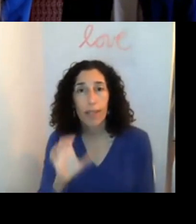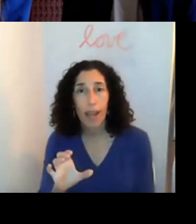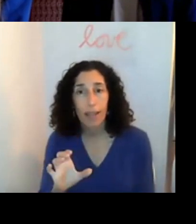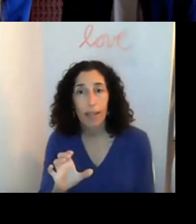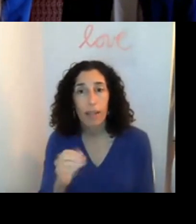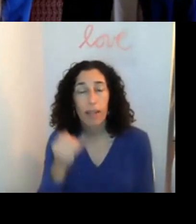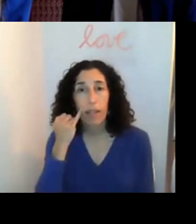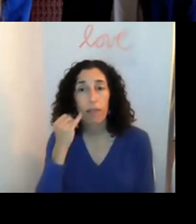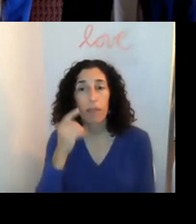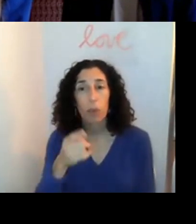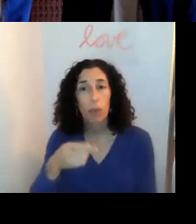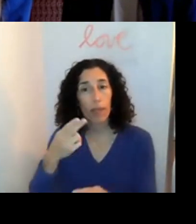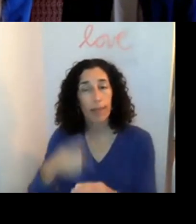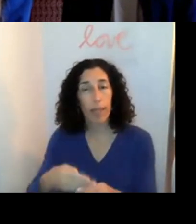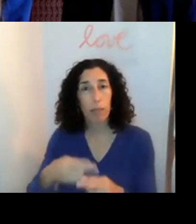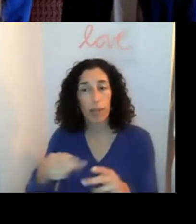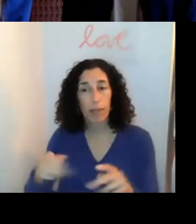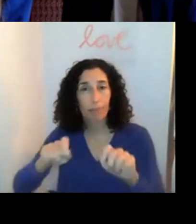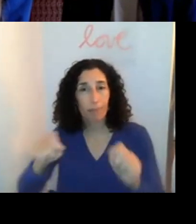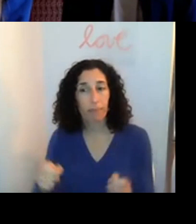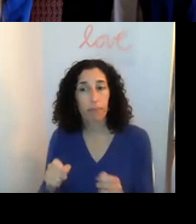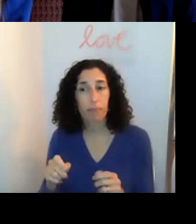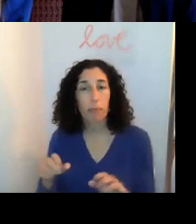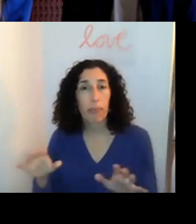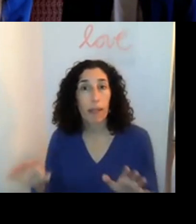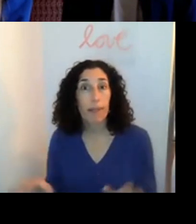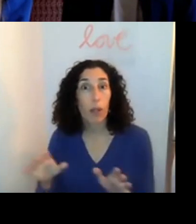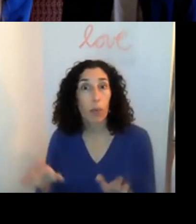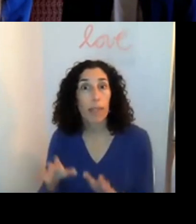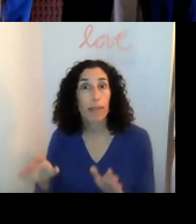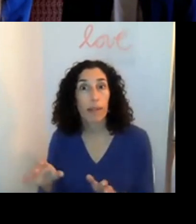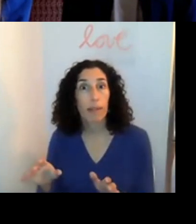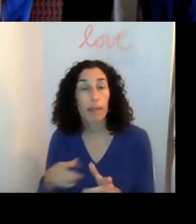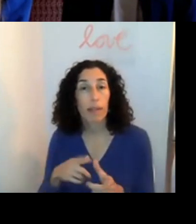I was just thinking about how grateful I was just to be here with everybody. This